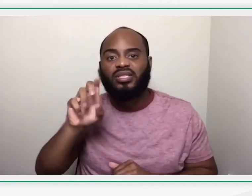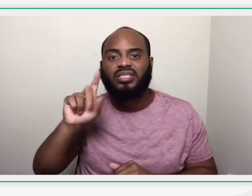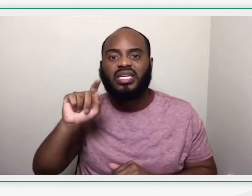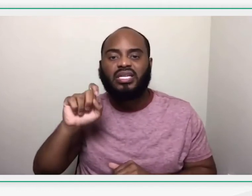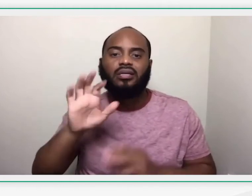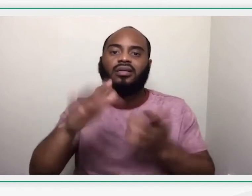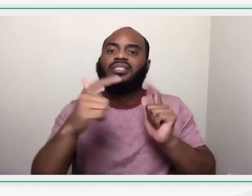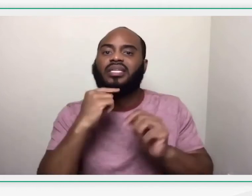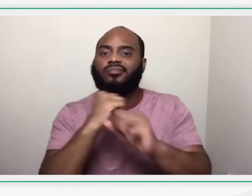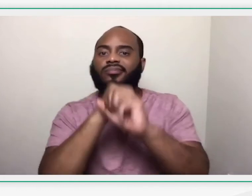or you can't make your due date.